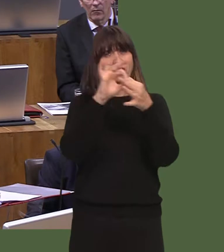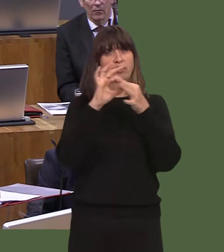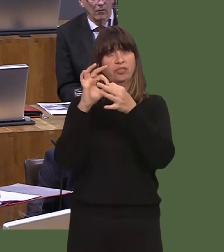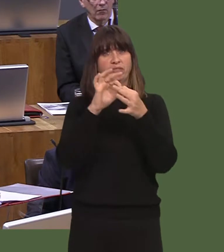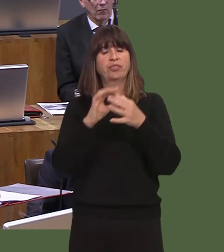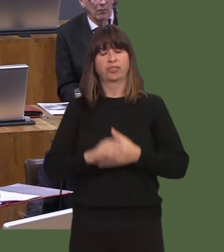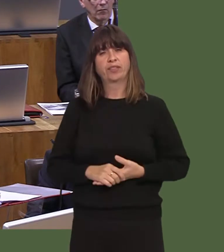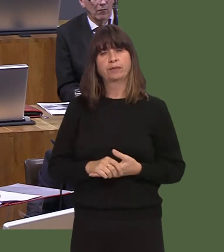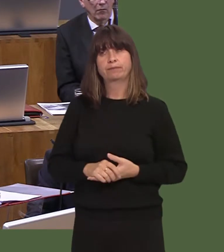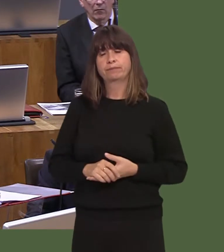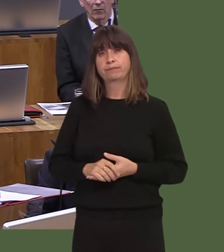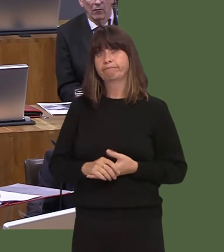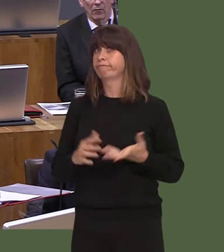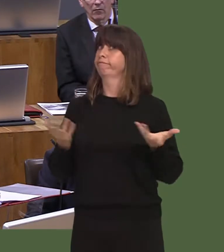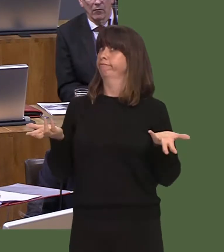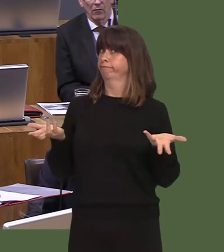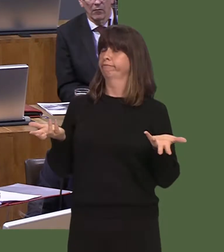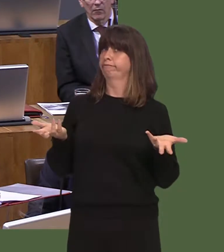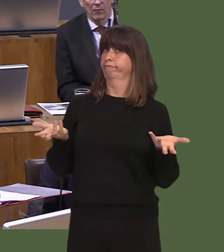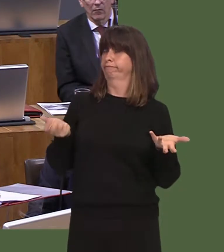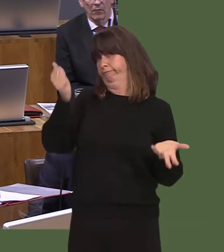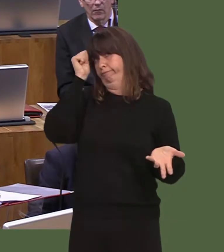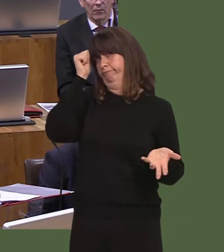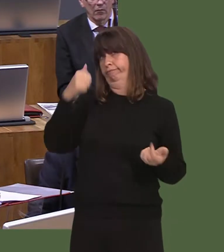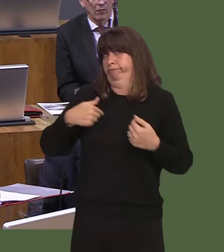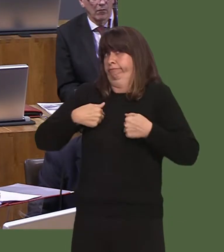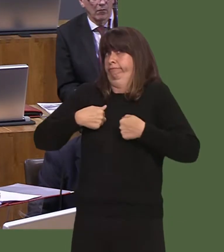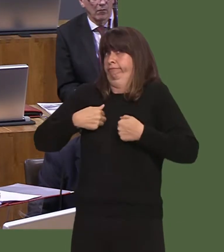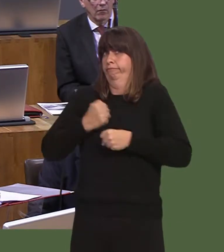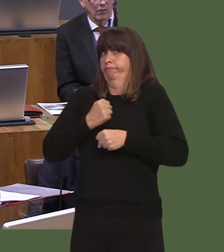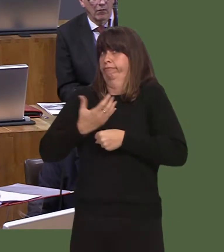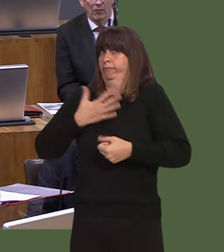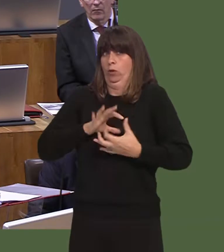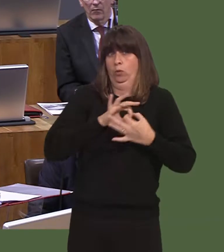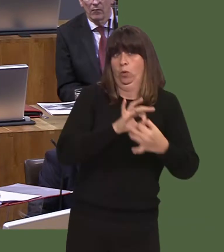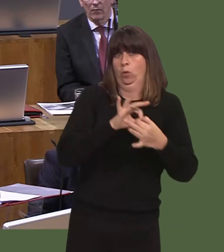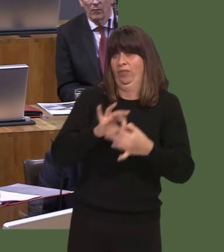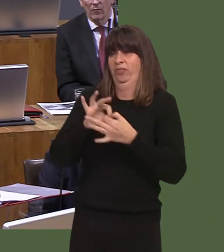But, of course, we wish to work with the local authorities and also the bus companies to